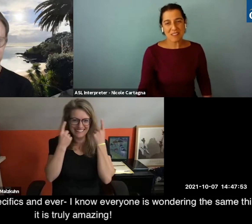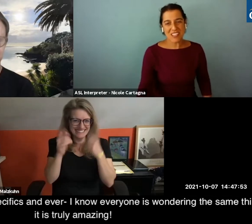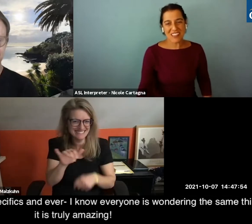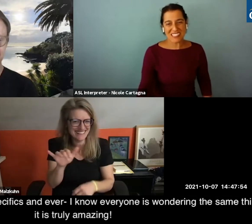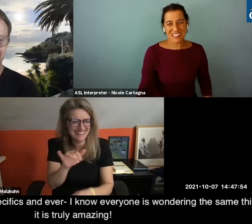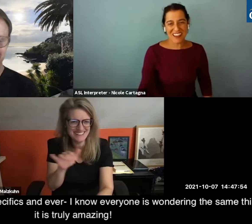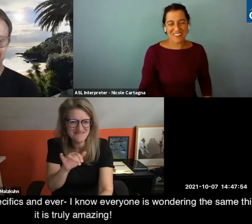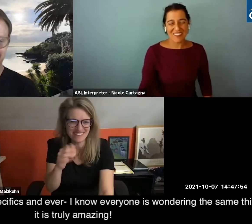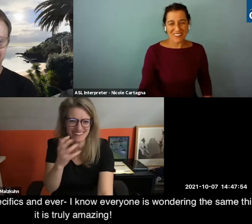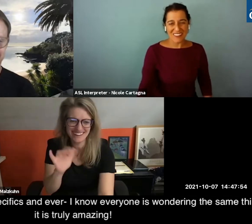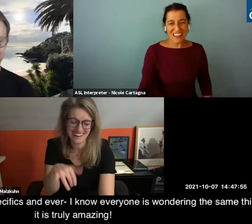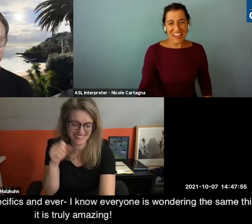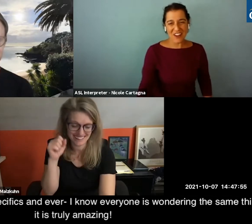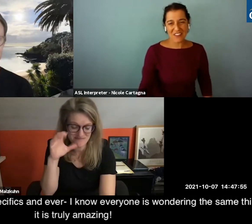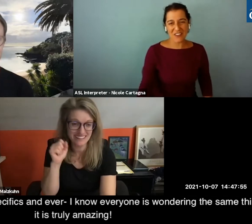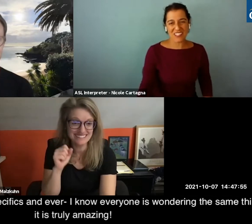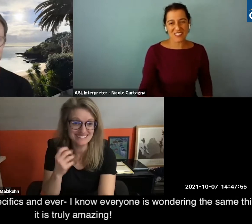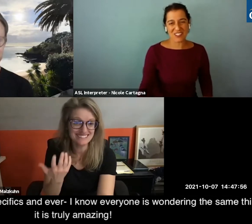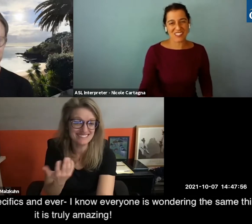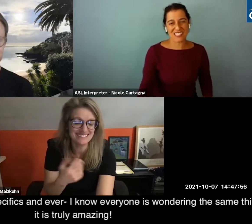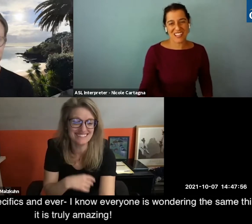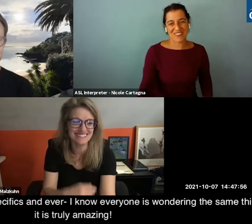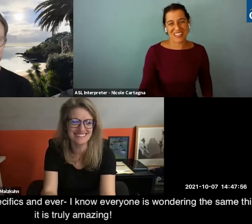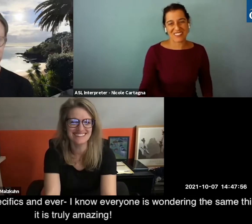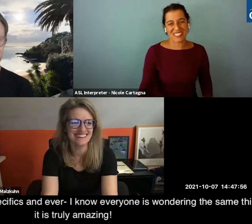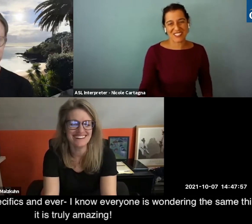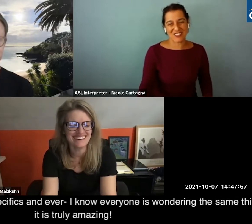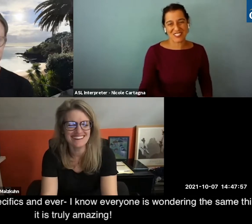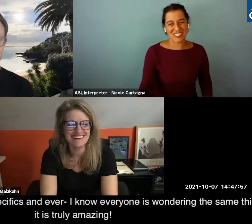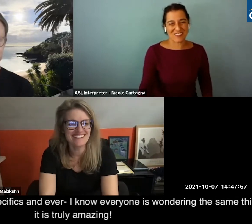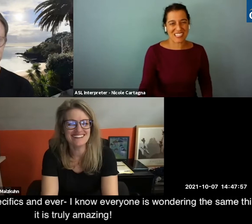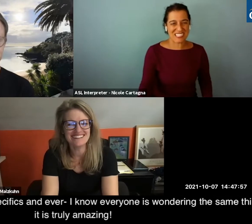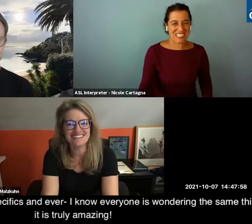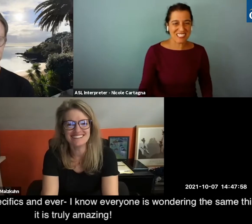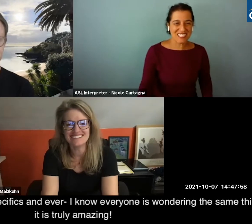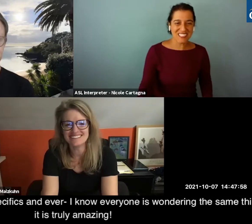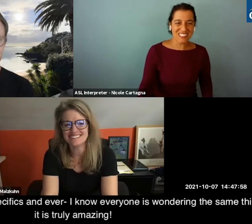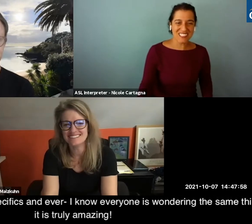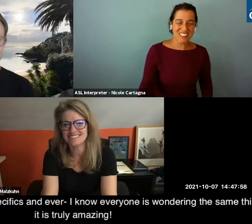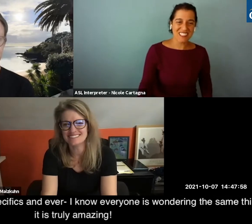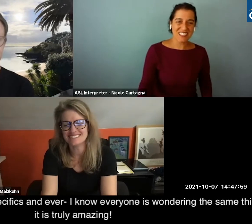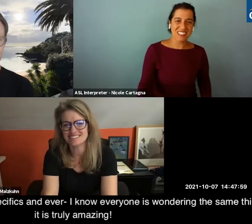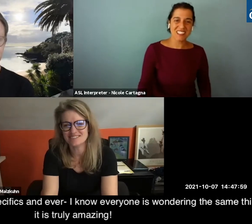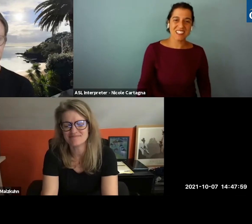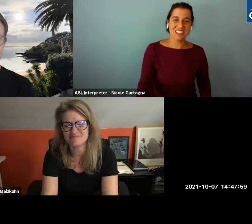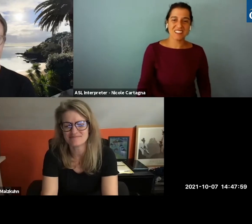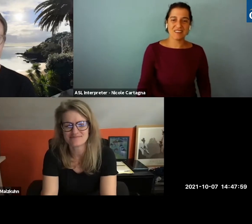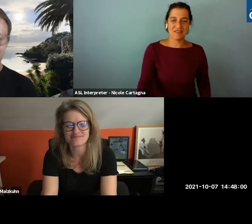specifics and never i know everyone is wondering the same thing but it's truly amazing